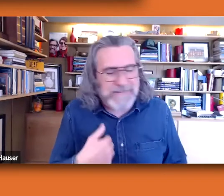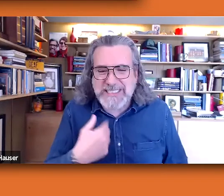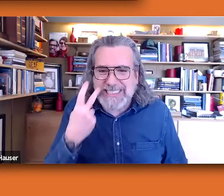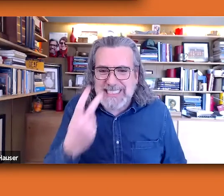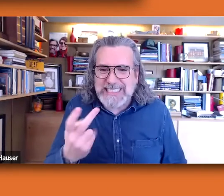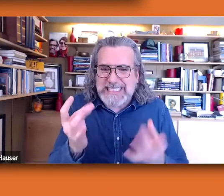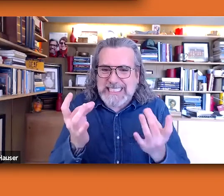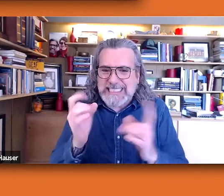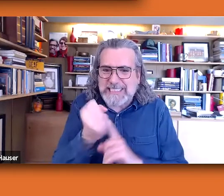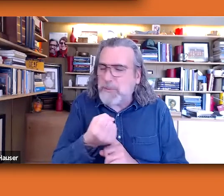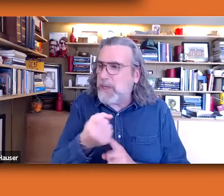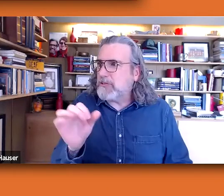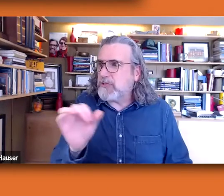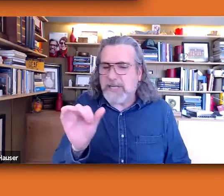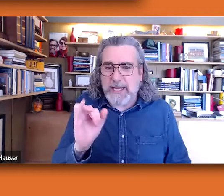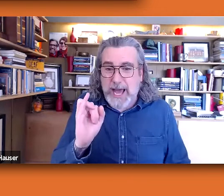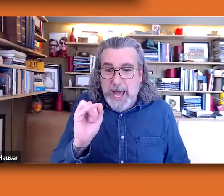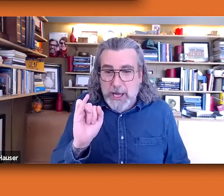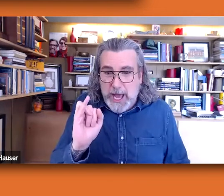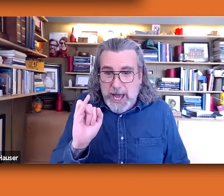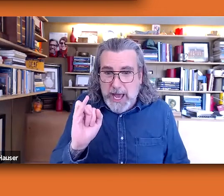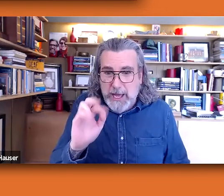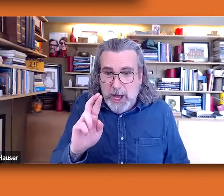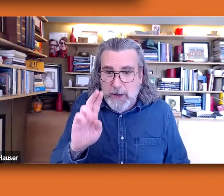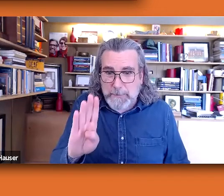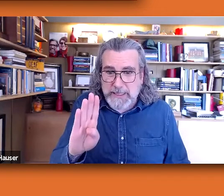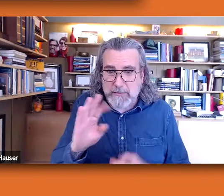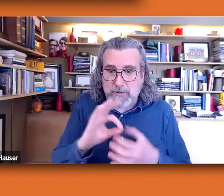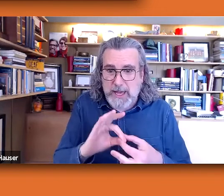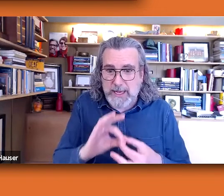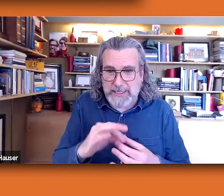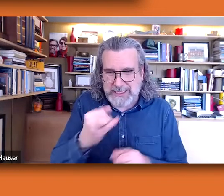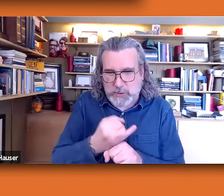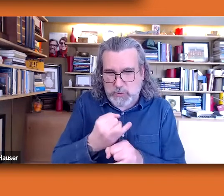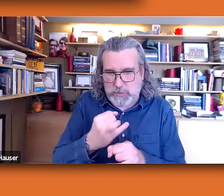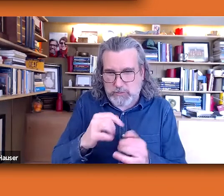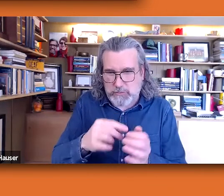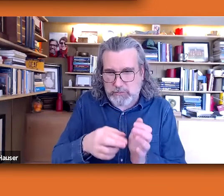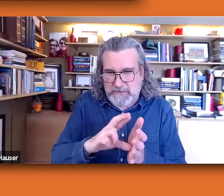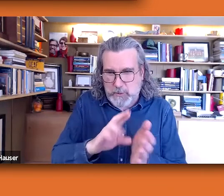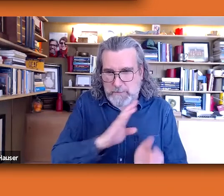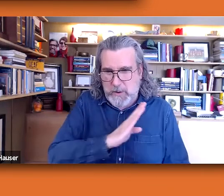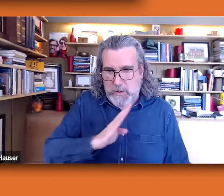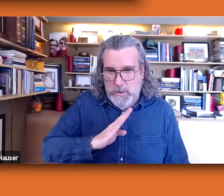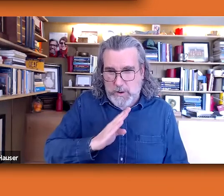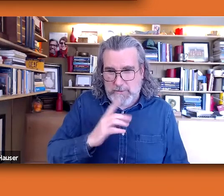There are a lot of different sticky situations that can come up. Another example is IRB related,